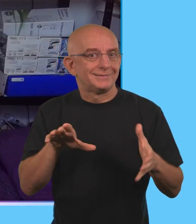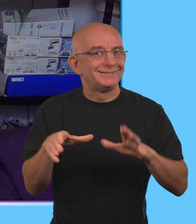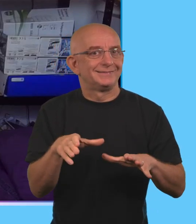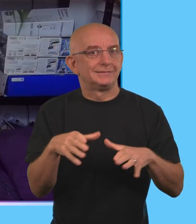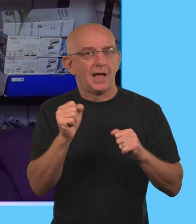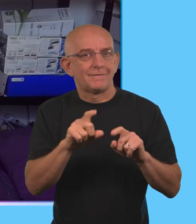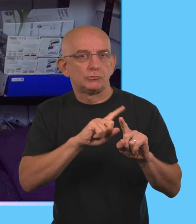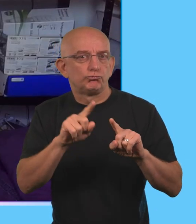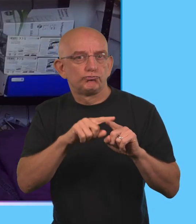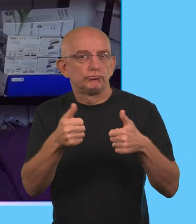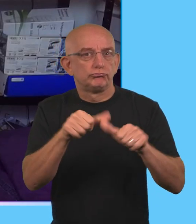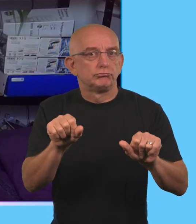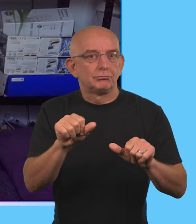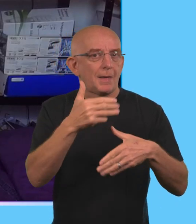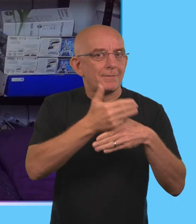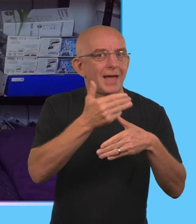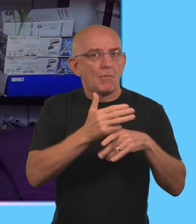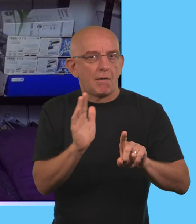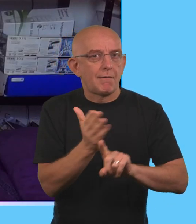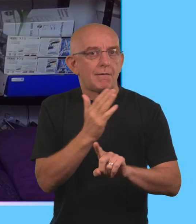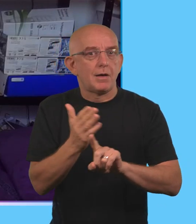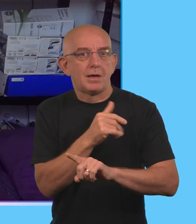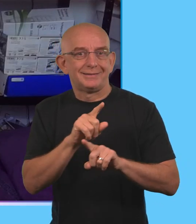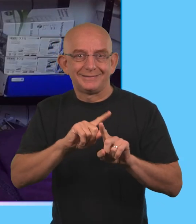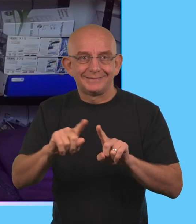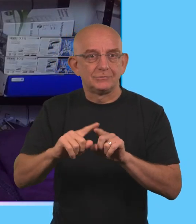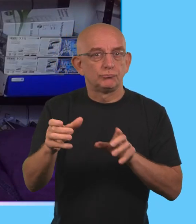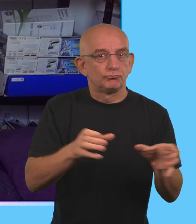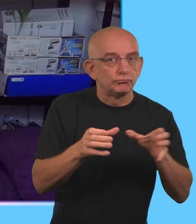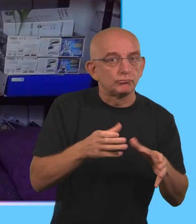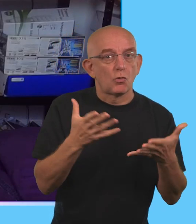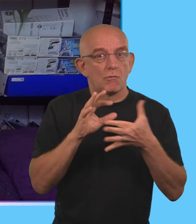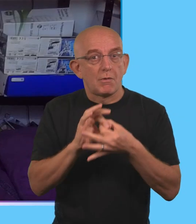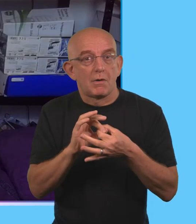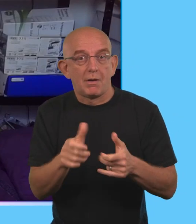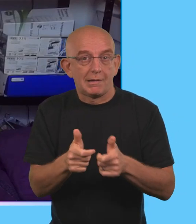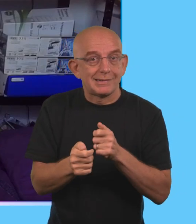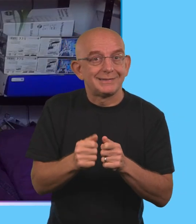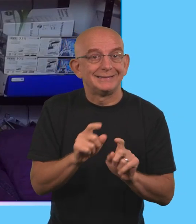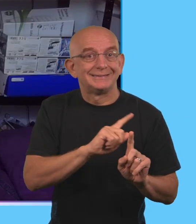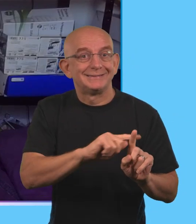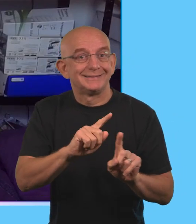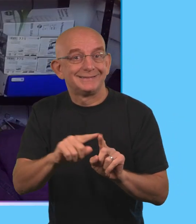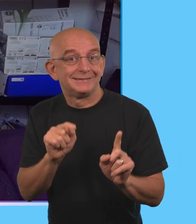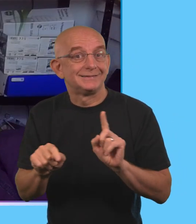creating new solutions to barriers in gaming, thorough recruitment or engaging with video games.